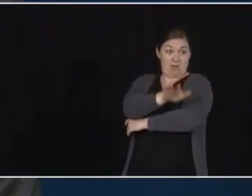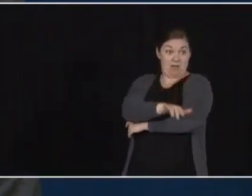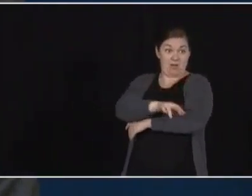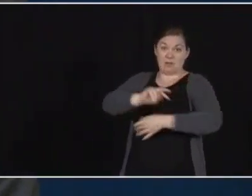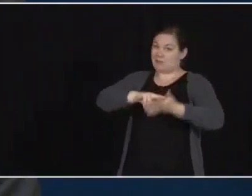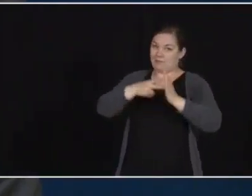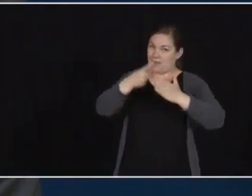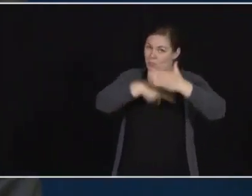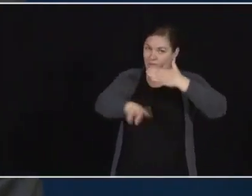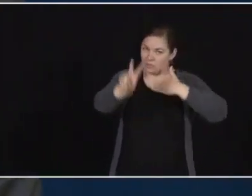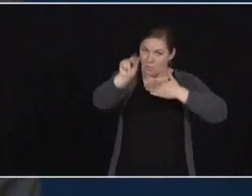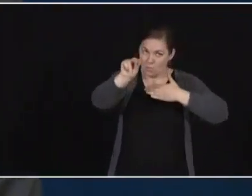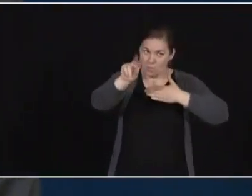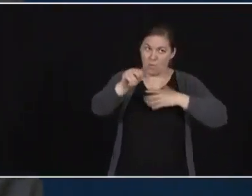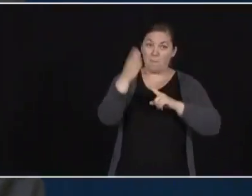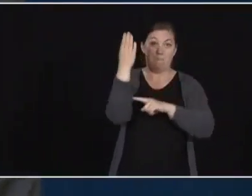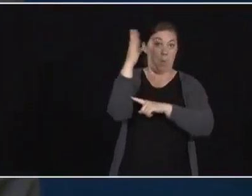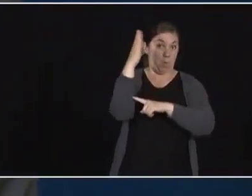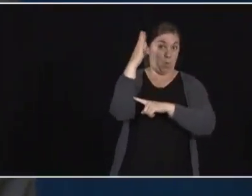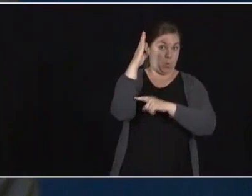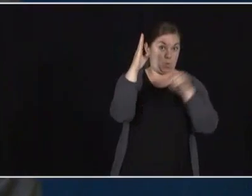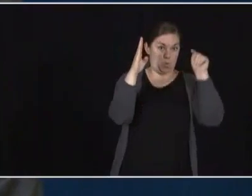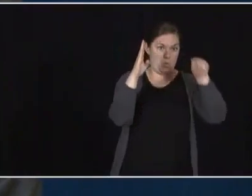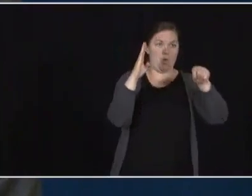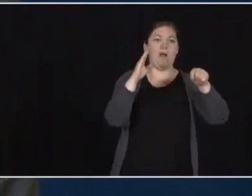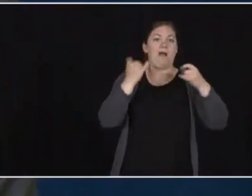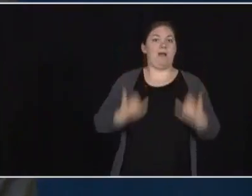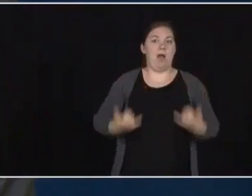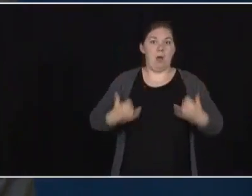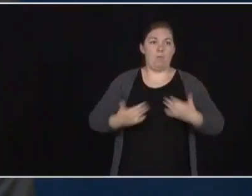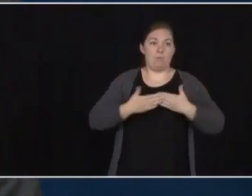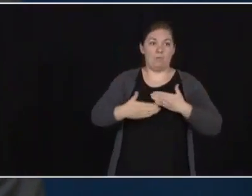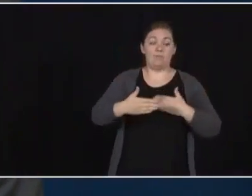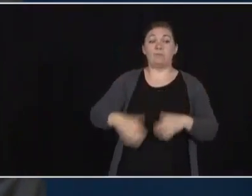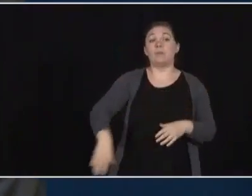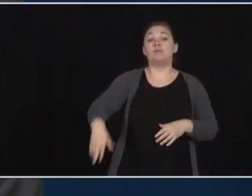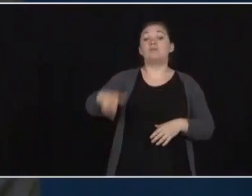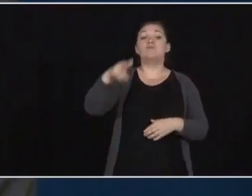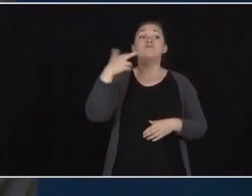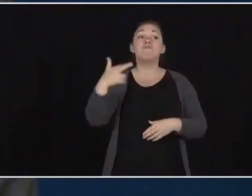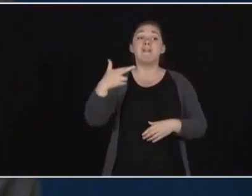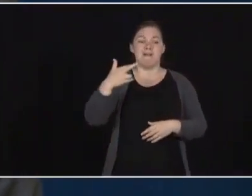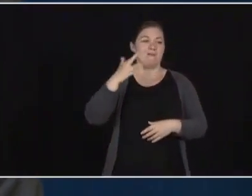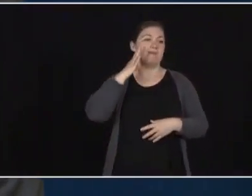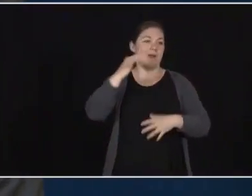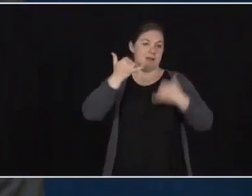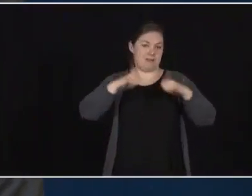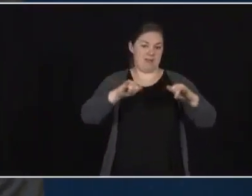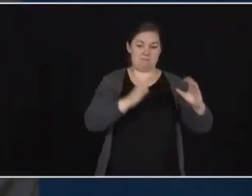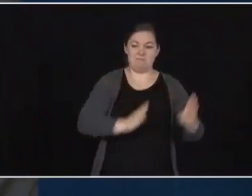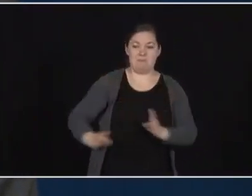All of that will be determined through a planned or planning with those individual areas. The gray is not starting next week.